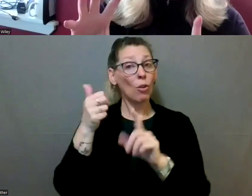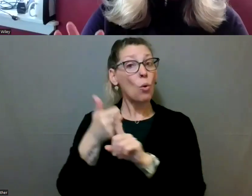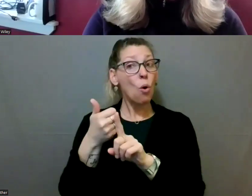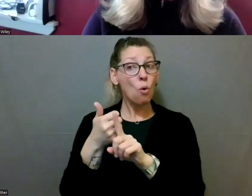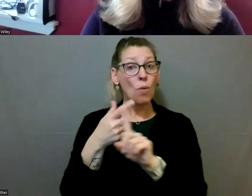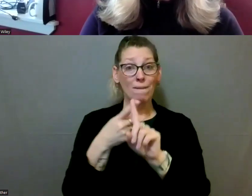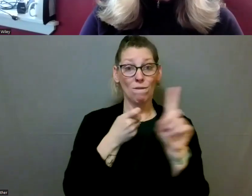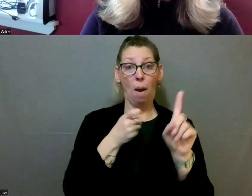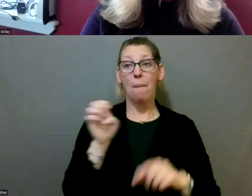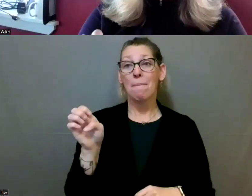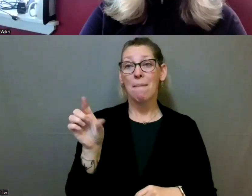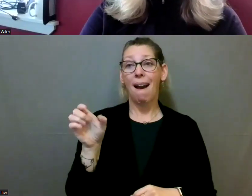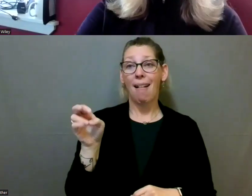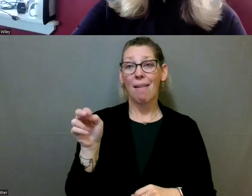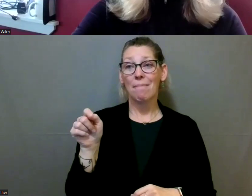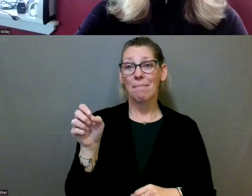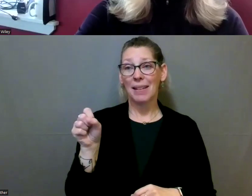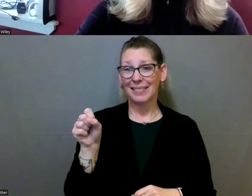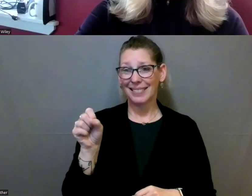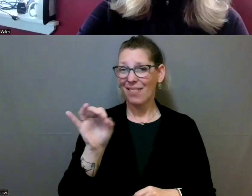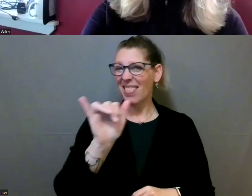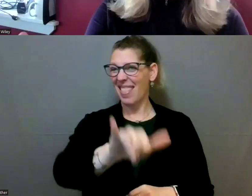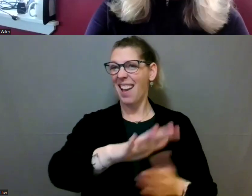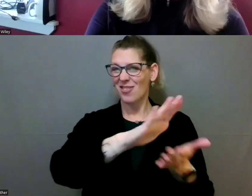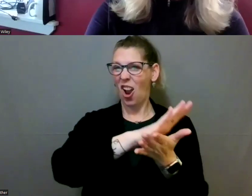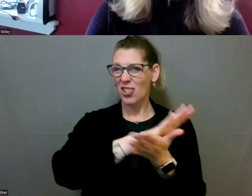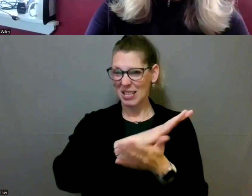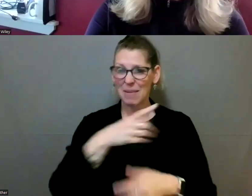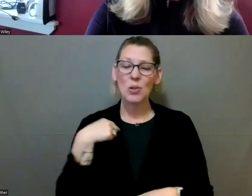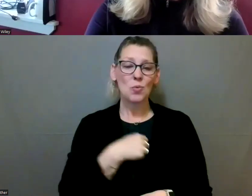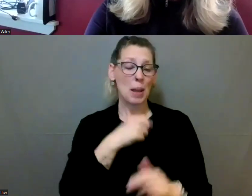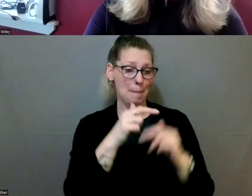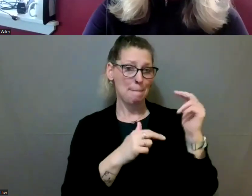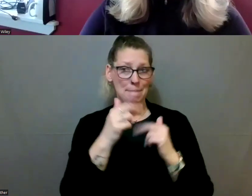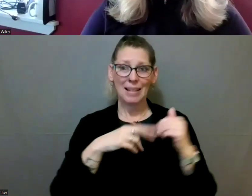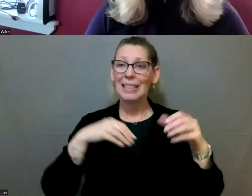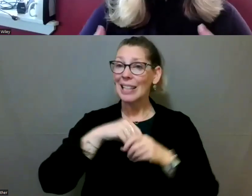the elements of that that document and we just build it in Google forms and it's a